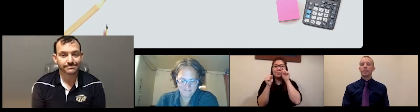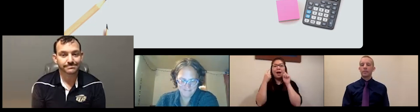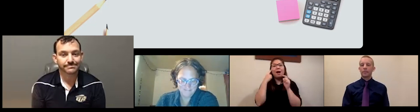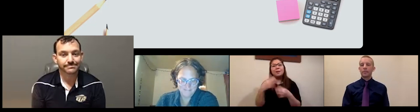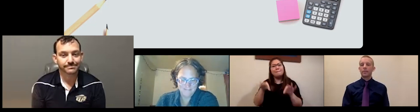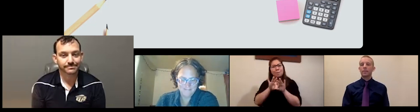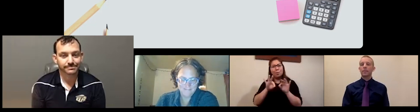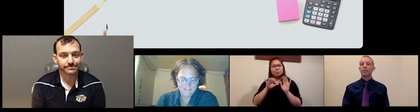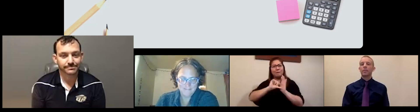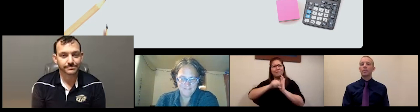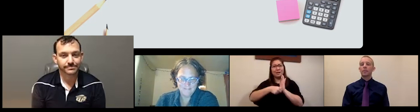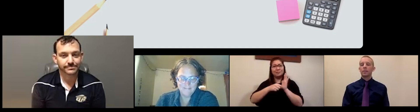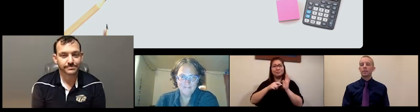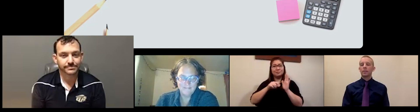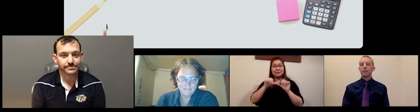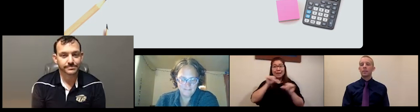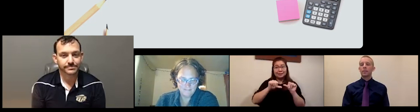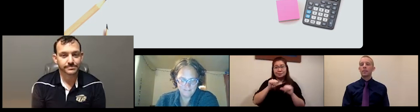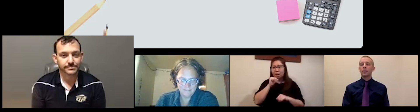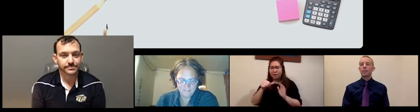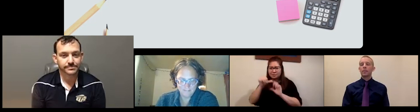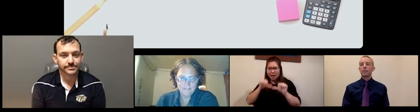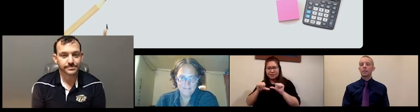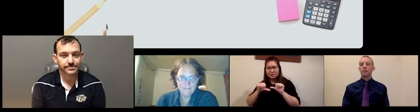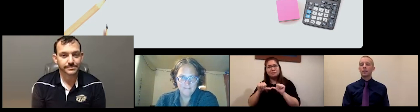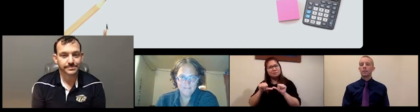I think it’s important to emphasize that whether it’s science or not science related,